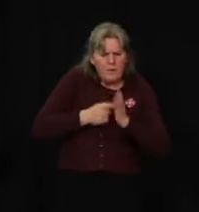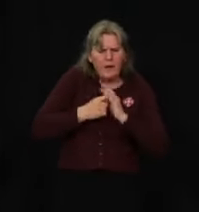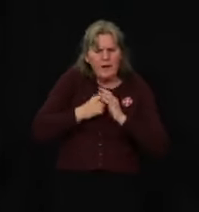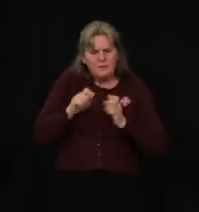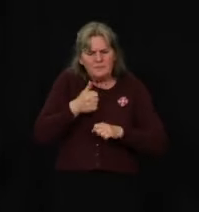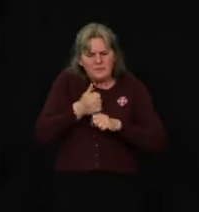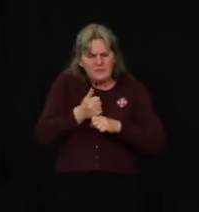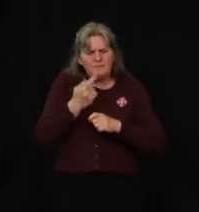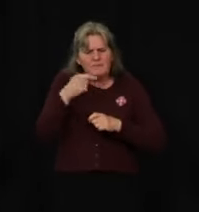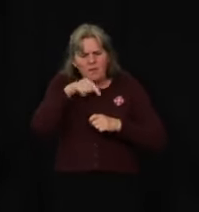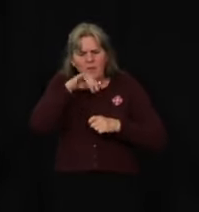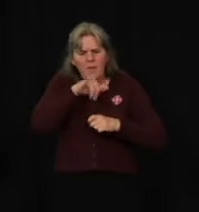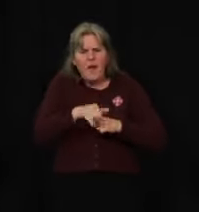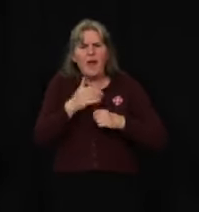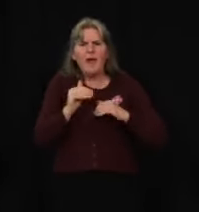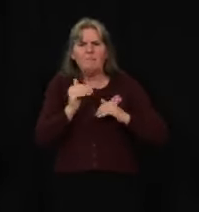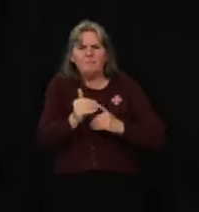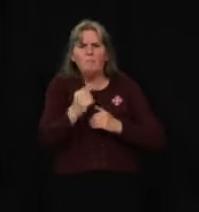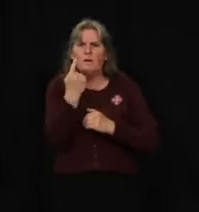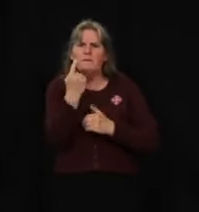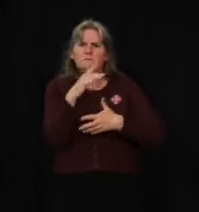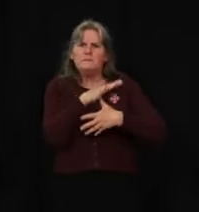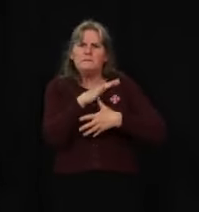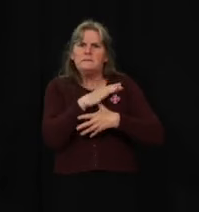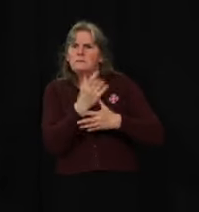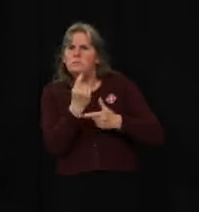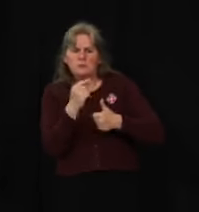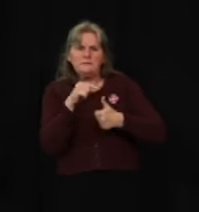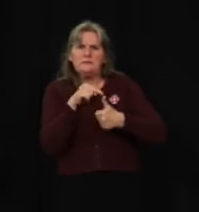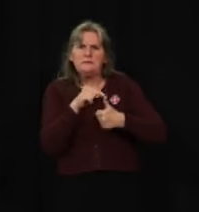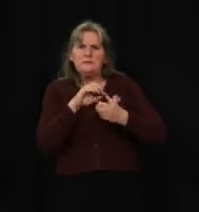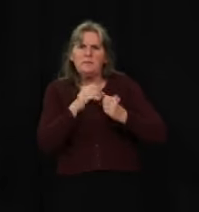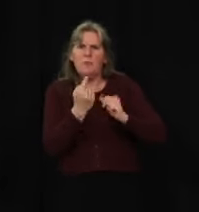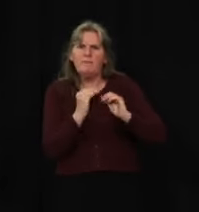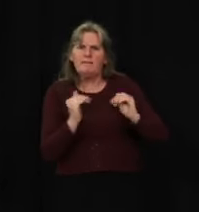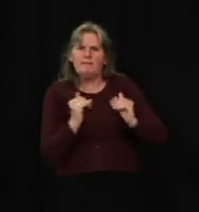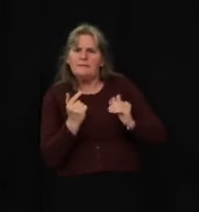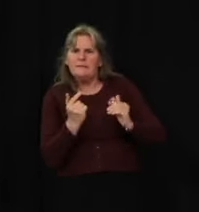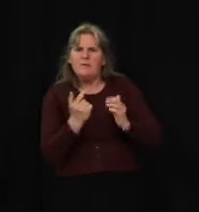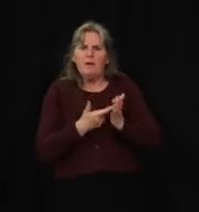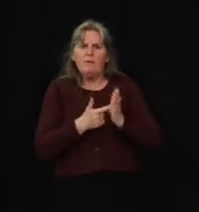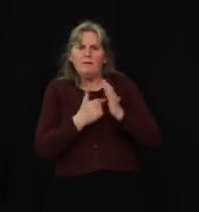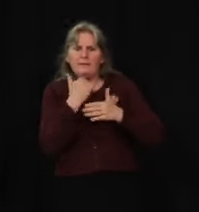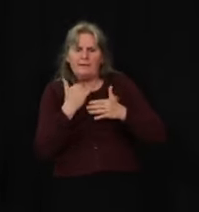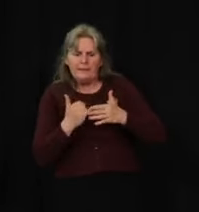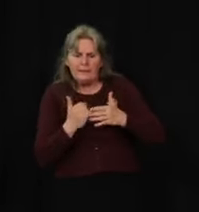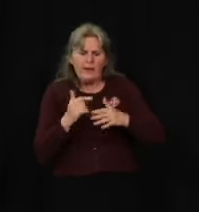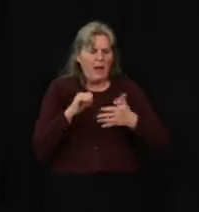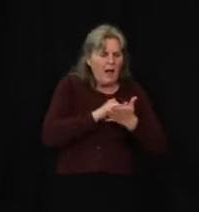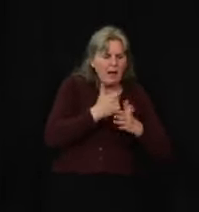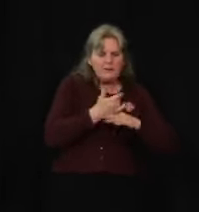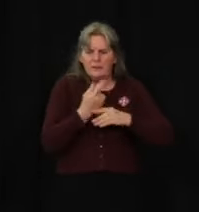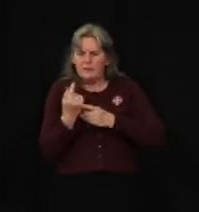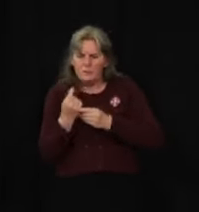Medical Officer.